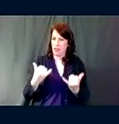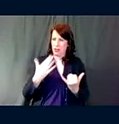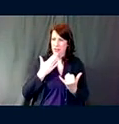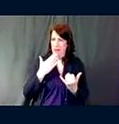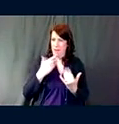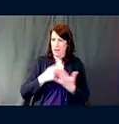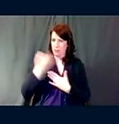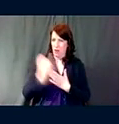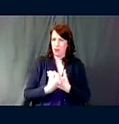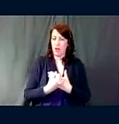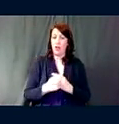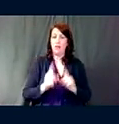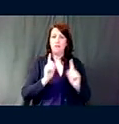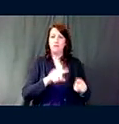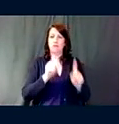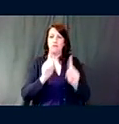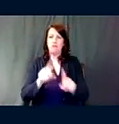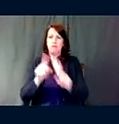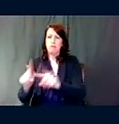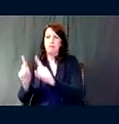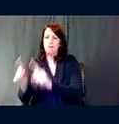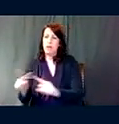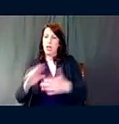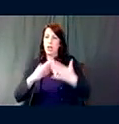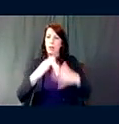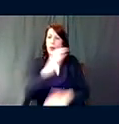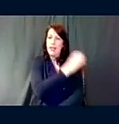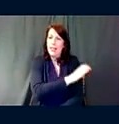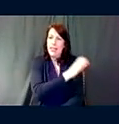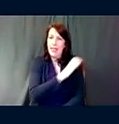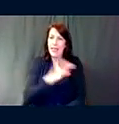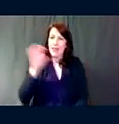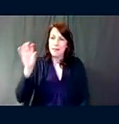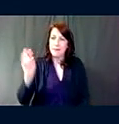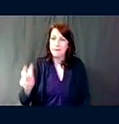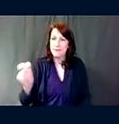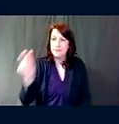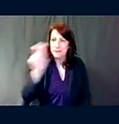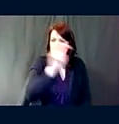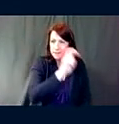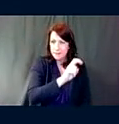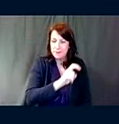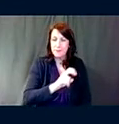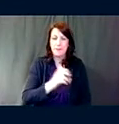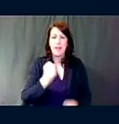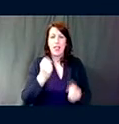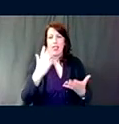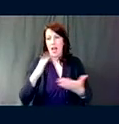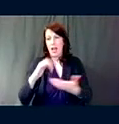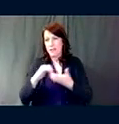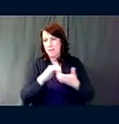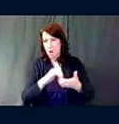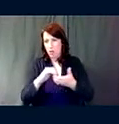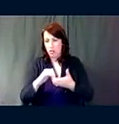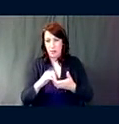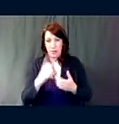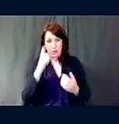OUTCOME, OUR CURRENT DIABETES PROJECT HAS US GO TO A RANGE OF COMMUNITY CLINICS WITH LOTS OF CLINICAL PARTNERSHIPS, AND THEN